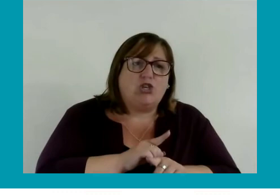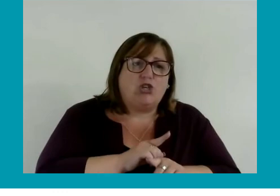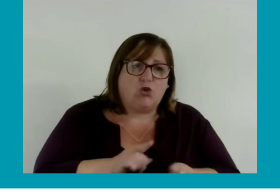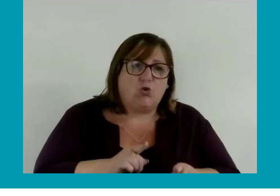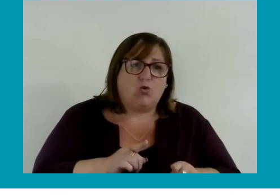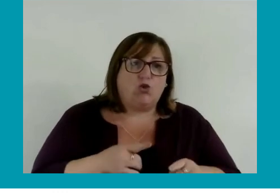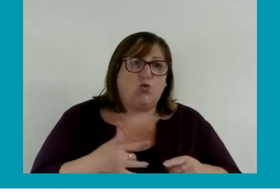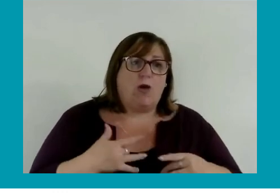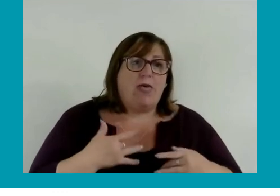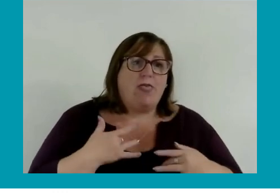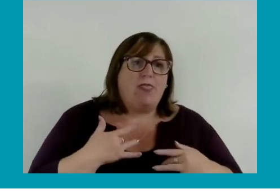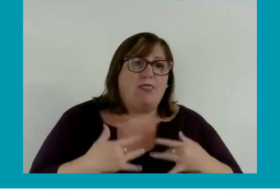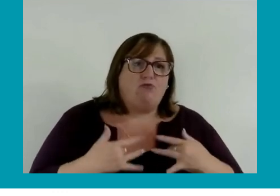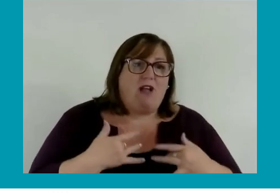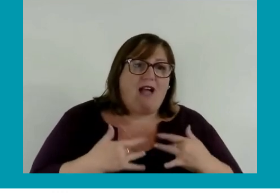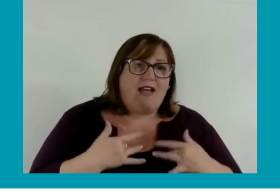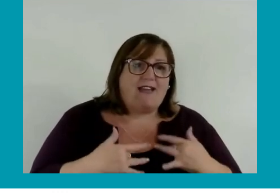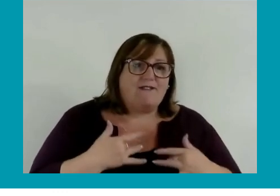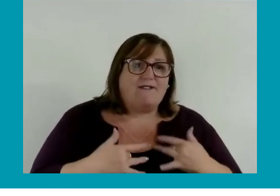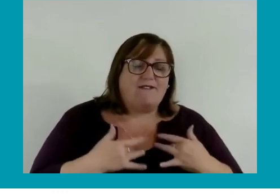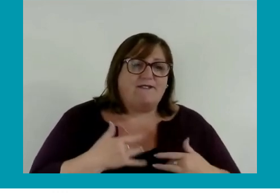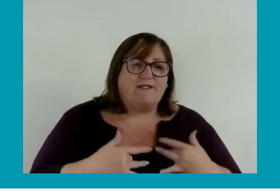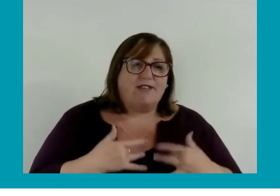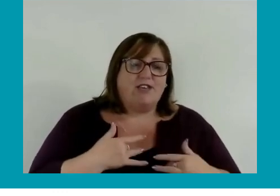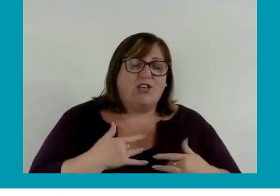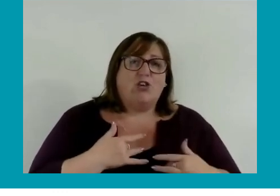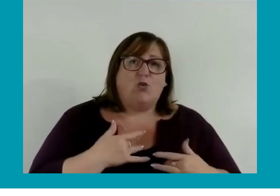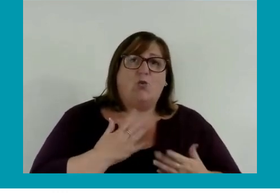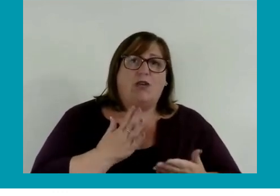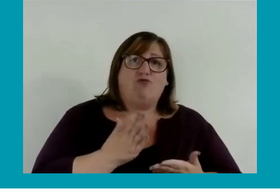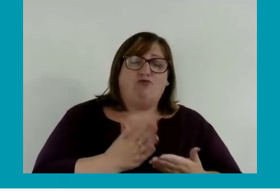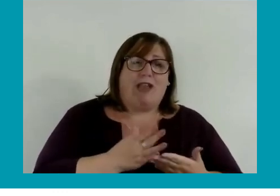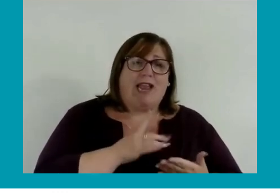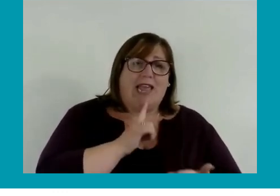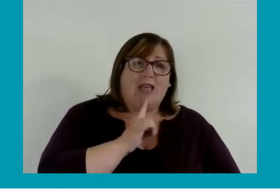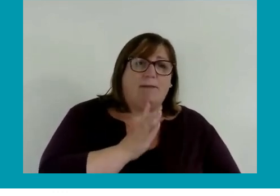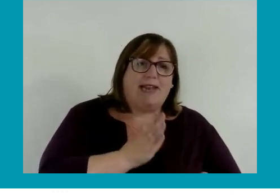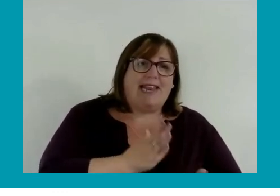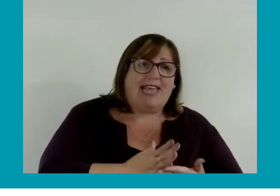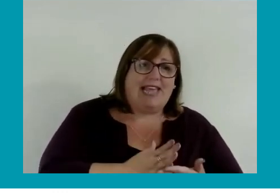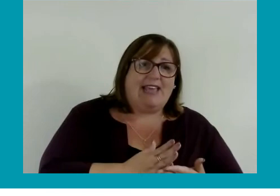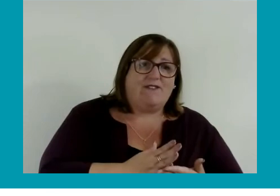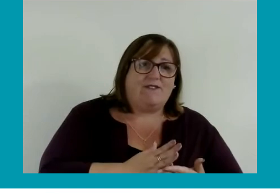that we want to make us look good it's something we genuinely believe in and recently um we've had